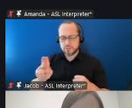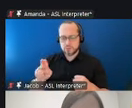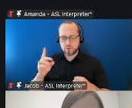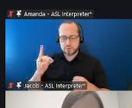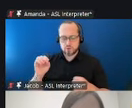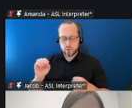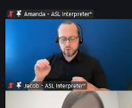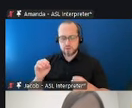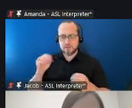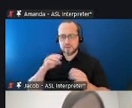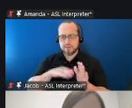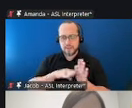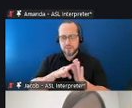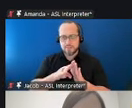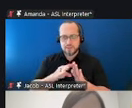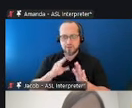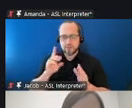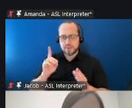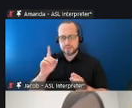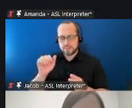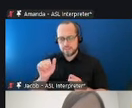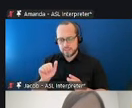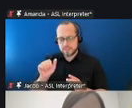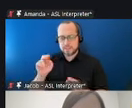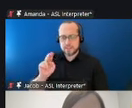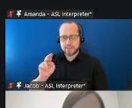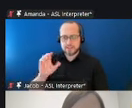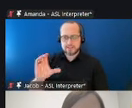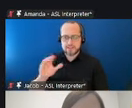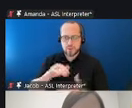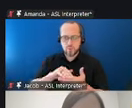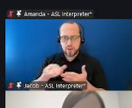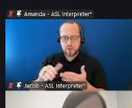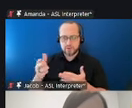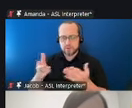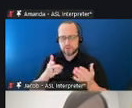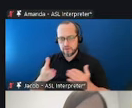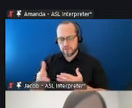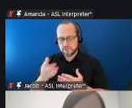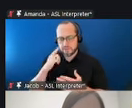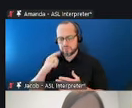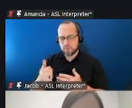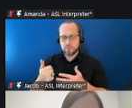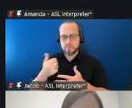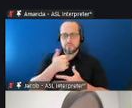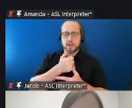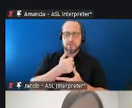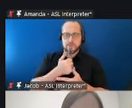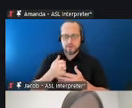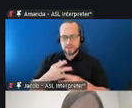disability supports, and NC innovations waiver services with primary care. So maybe